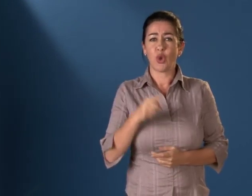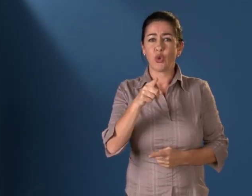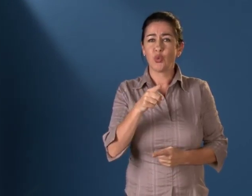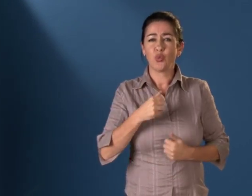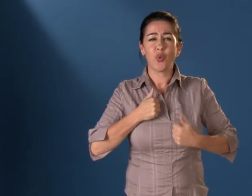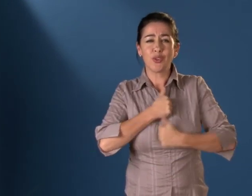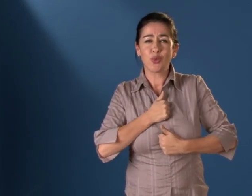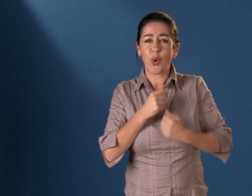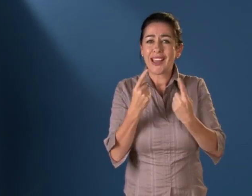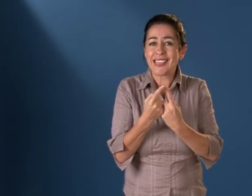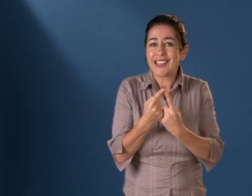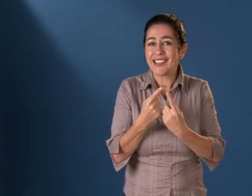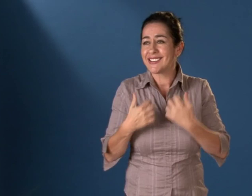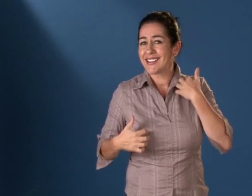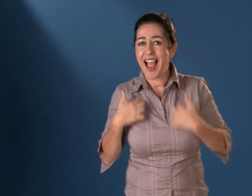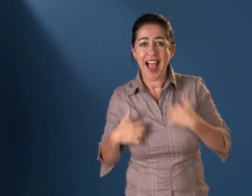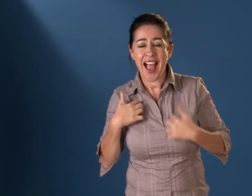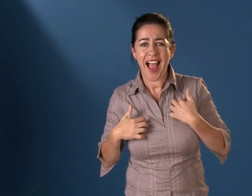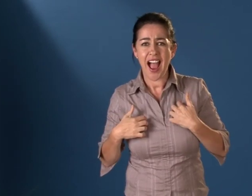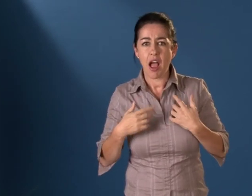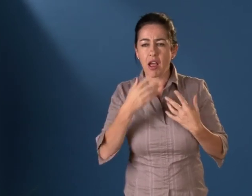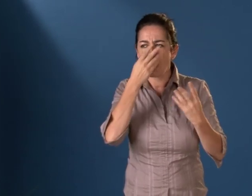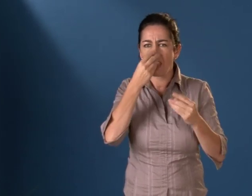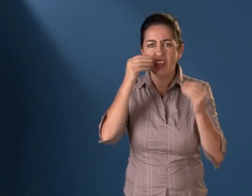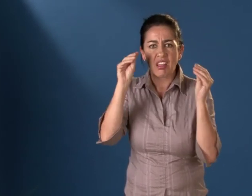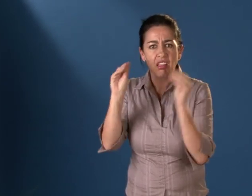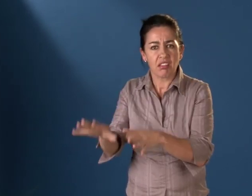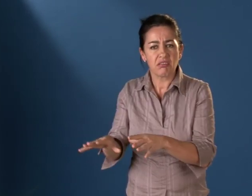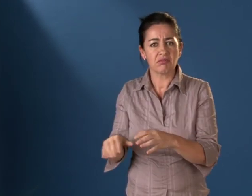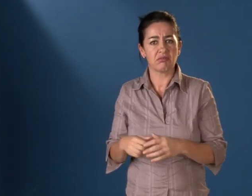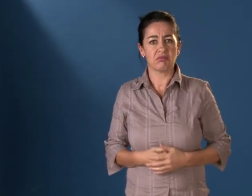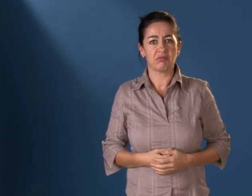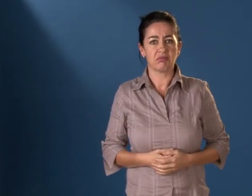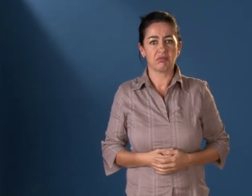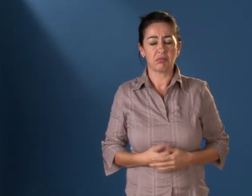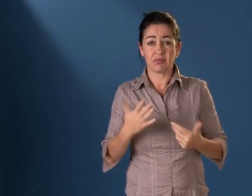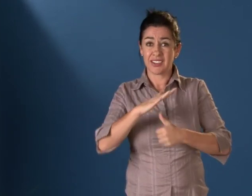without any obvious reason. People find it hard to function every day and may be reluctant